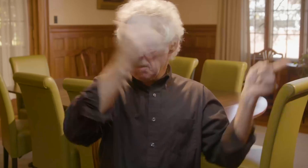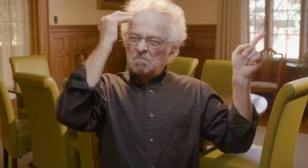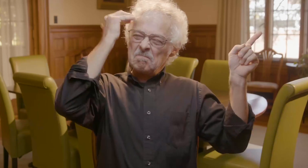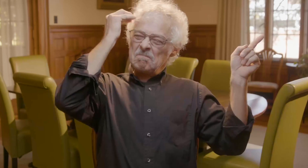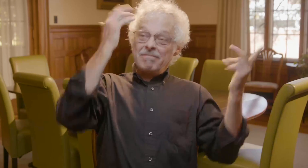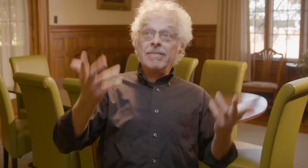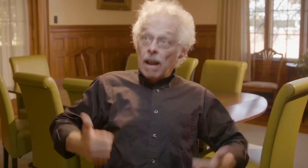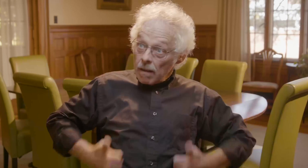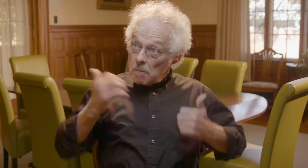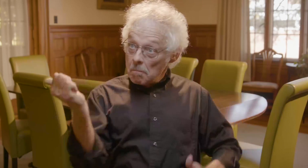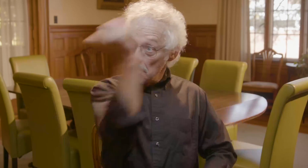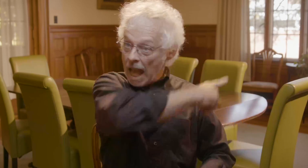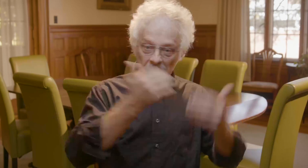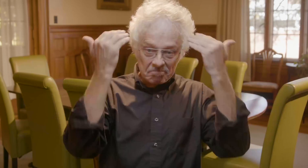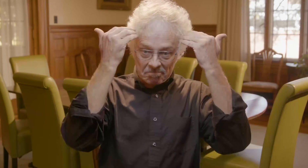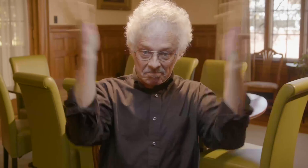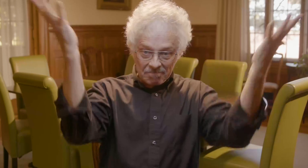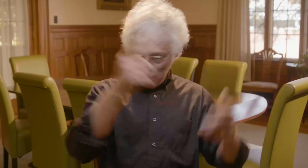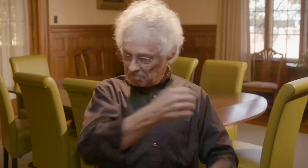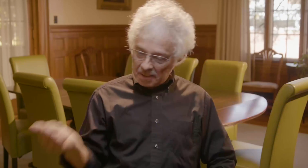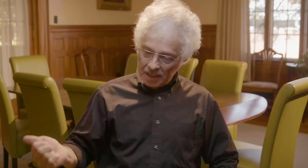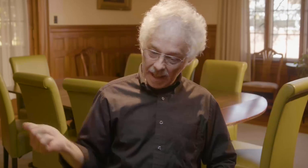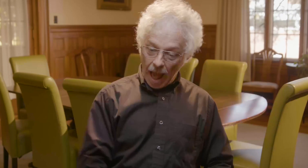He knew there was a chance of never returning home. He took a gamble.